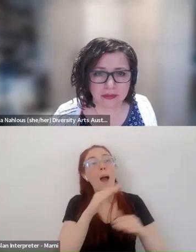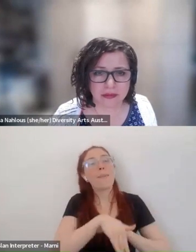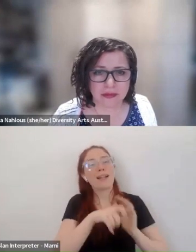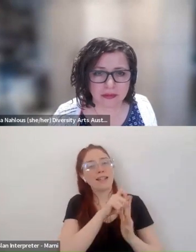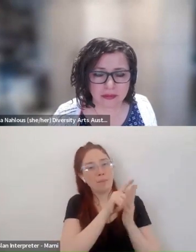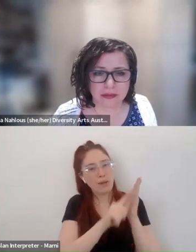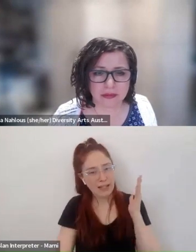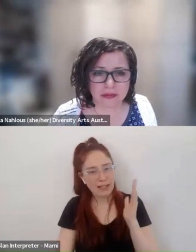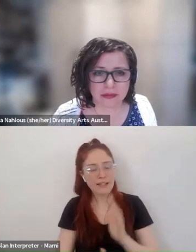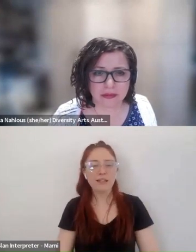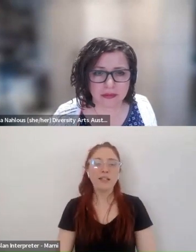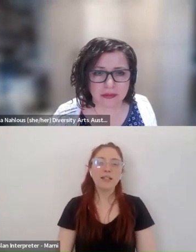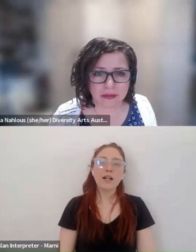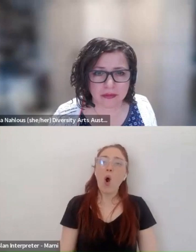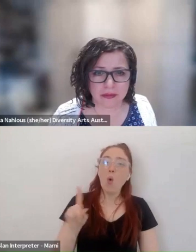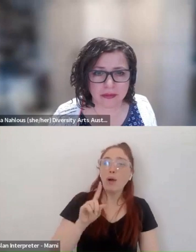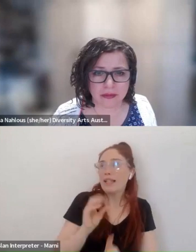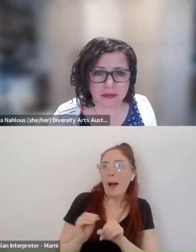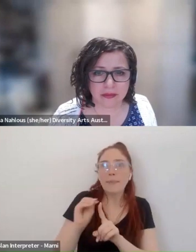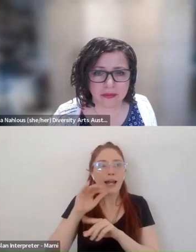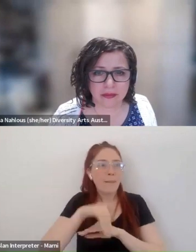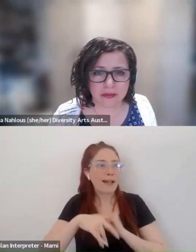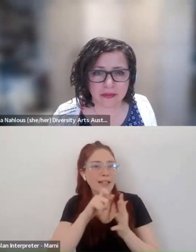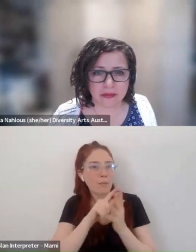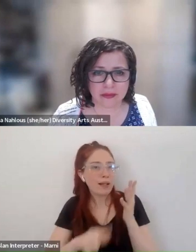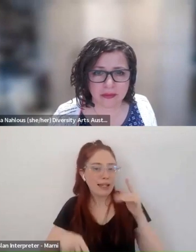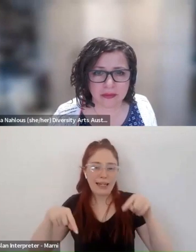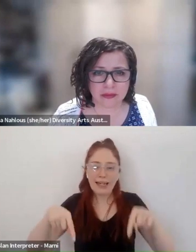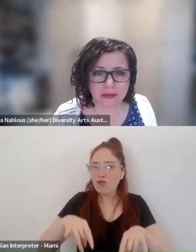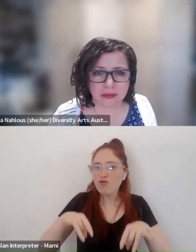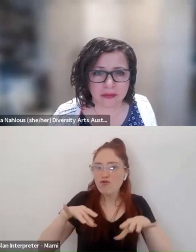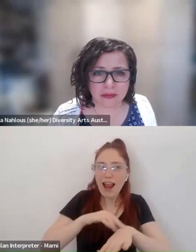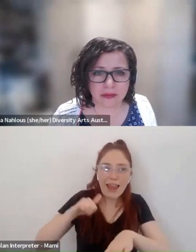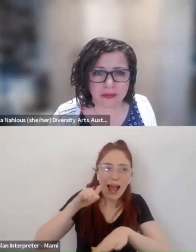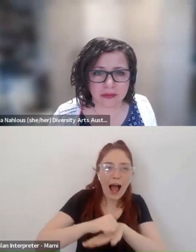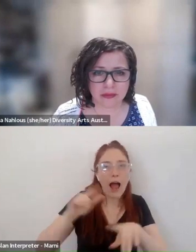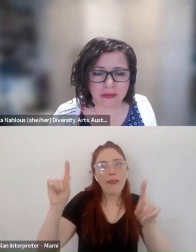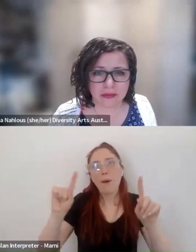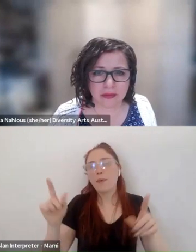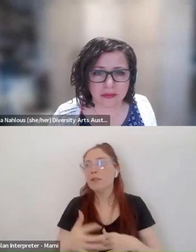the moment in the country. And also just very basic around what